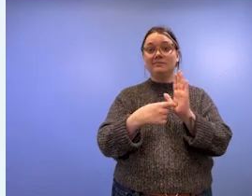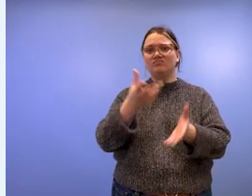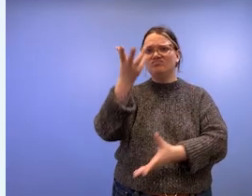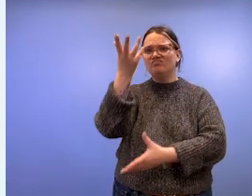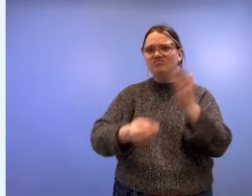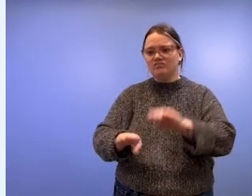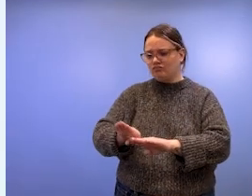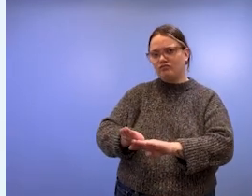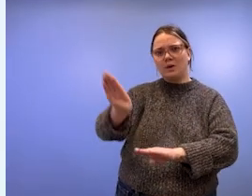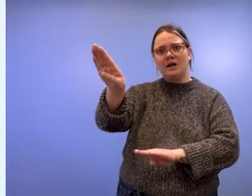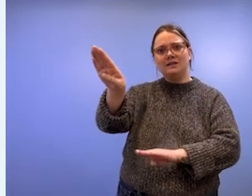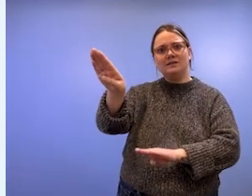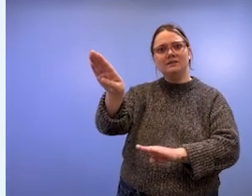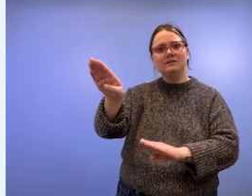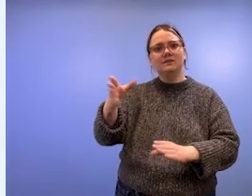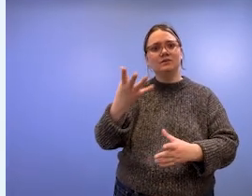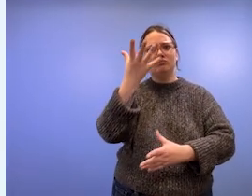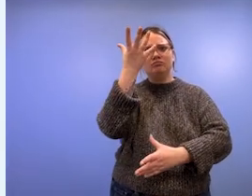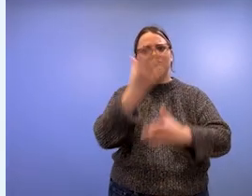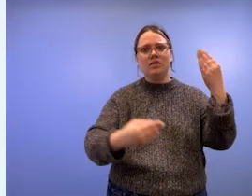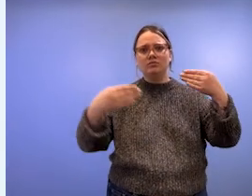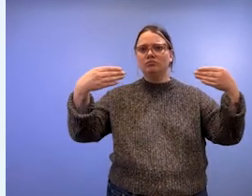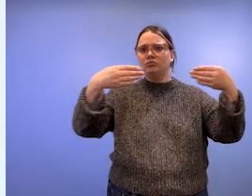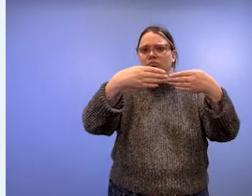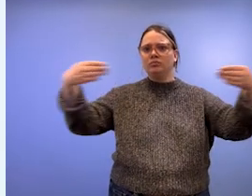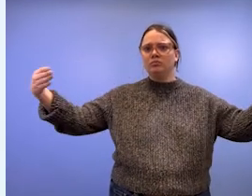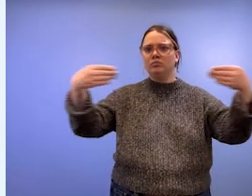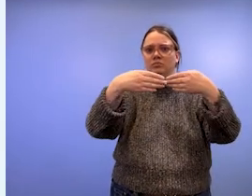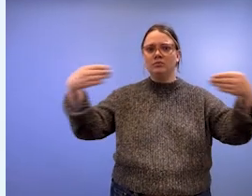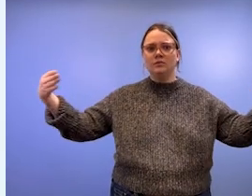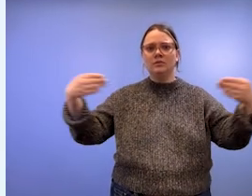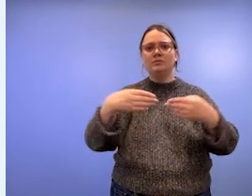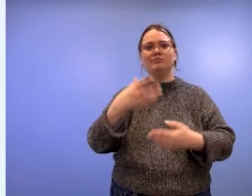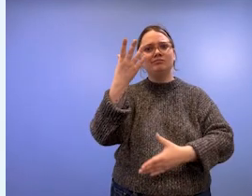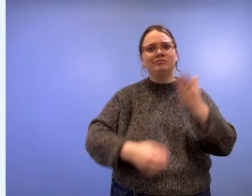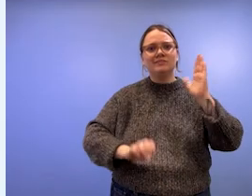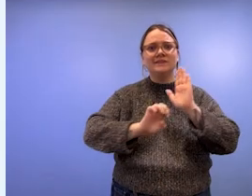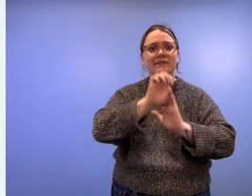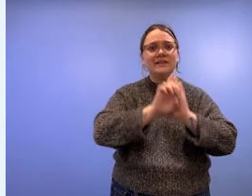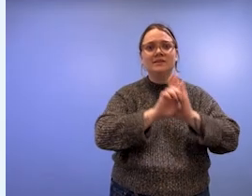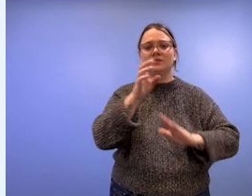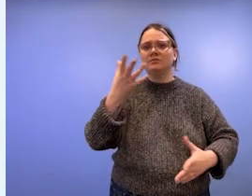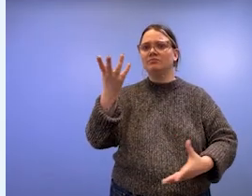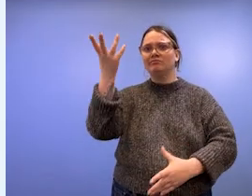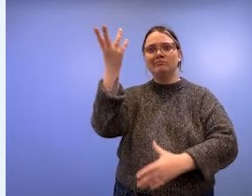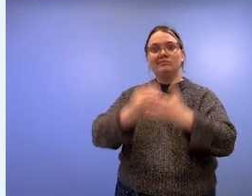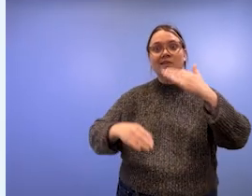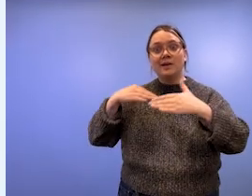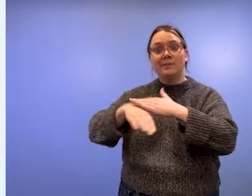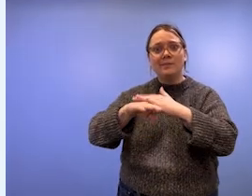of this could be a lack of ramps, power doors, elevators. or accessible washrooms in a building,